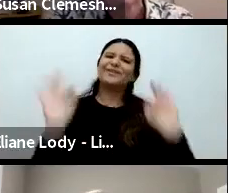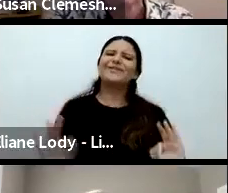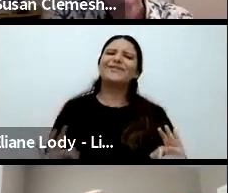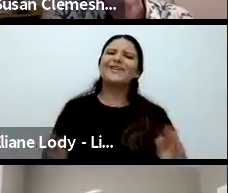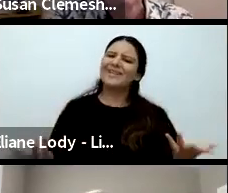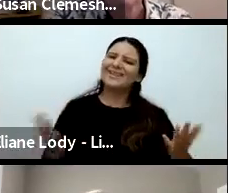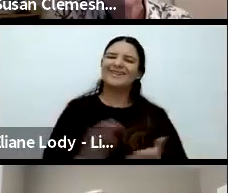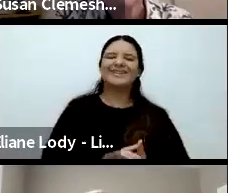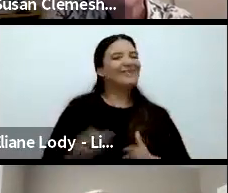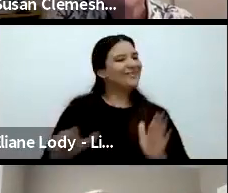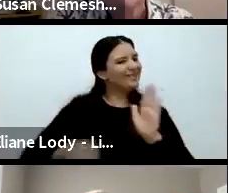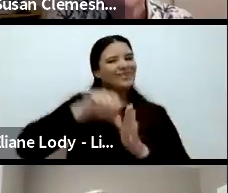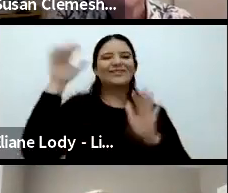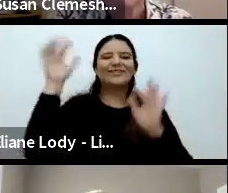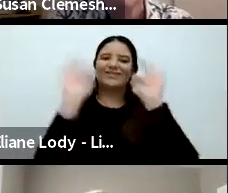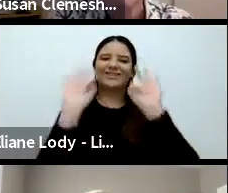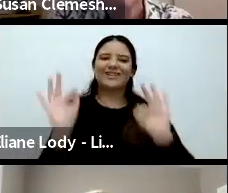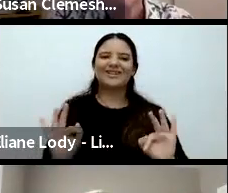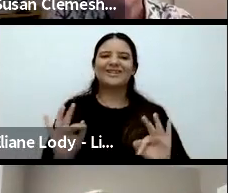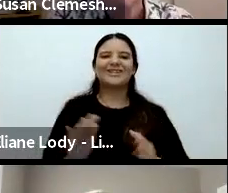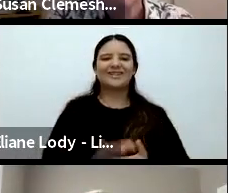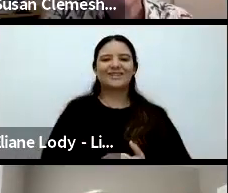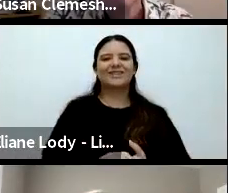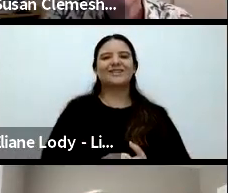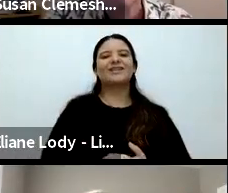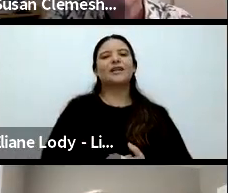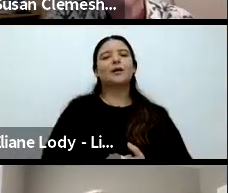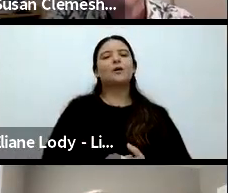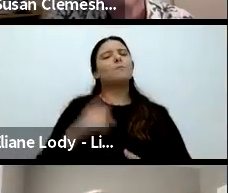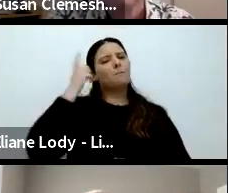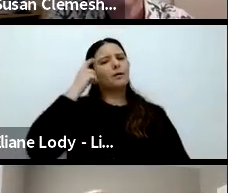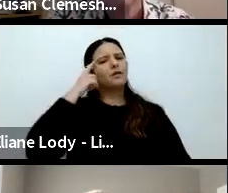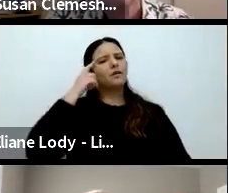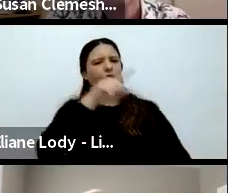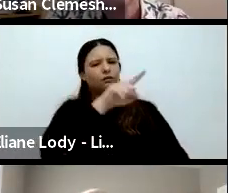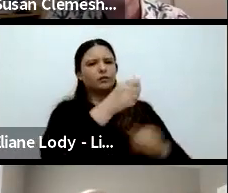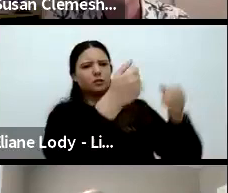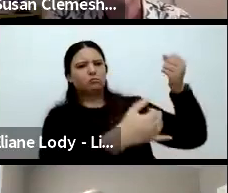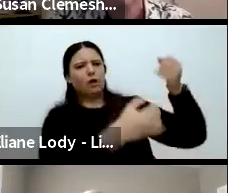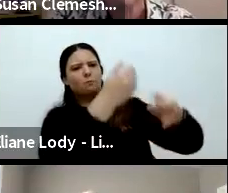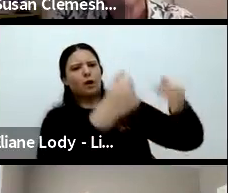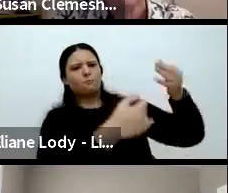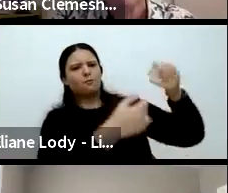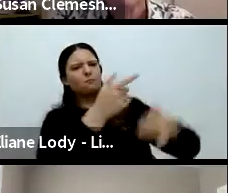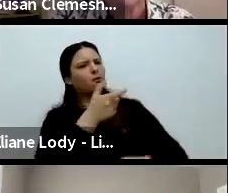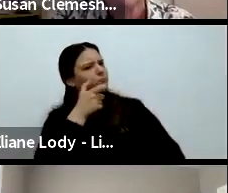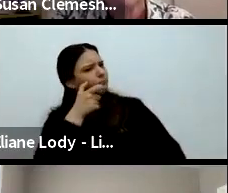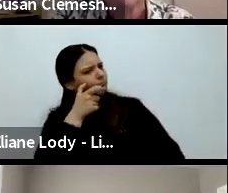well I'm happy to hear that. First of all, and, you know, as speaking speaking. I'm speaking, I may, the